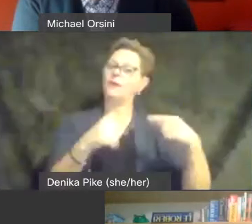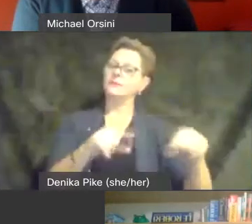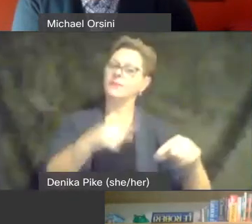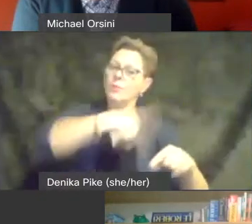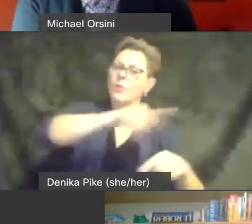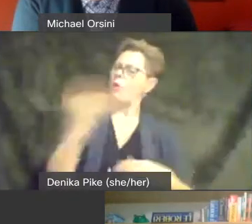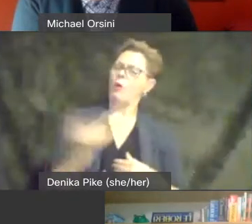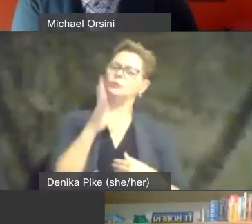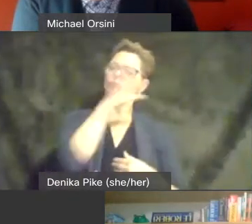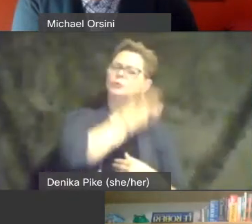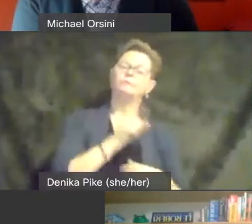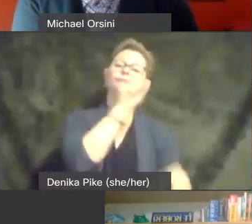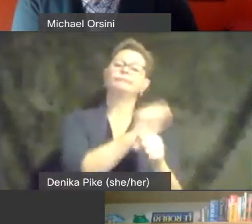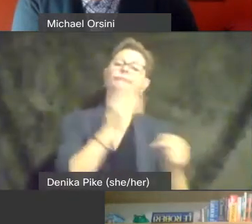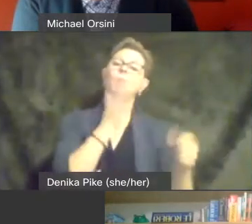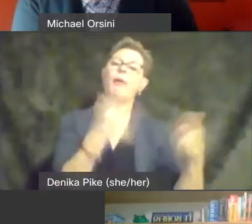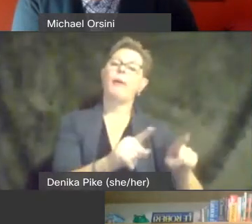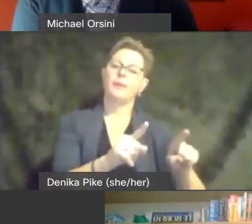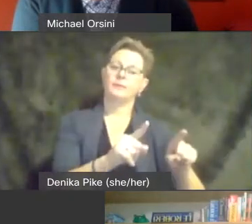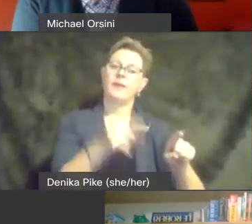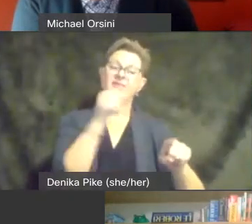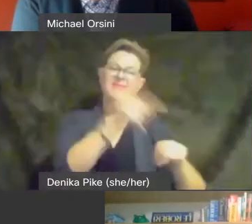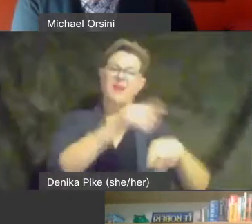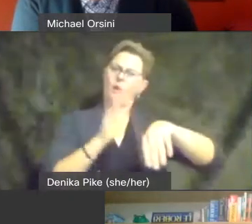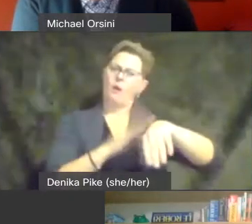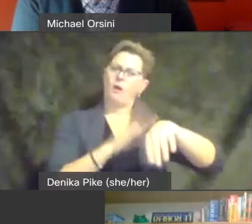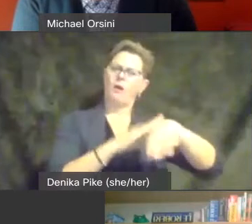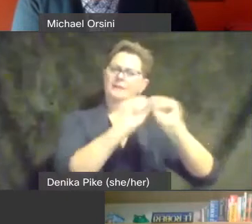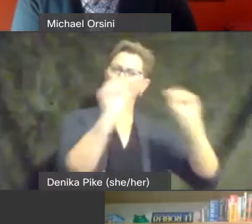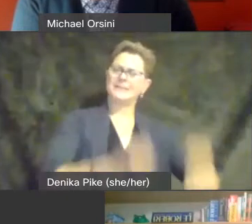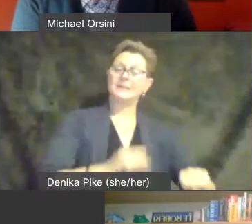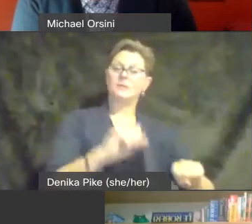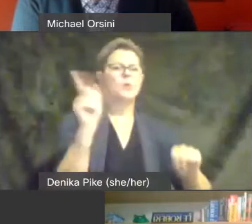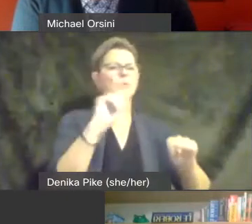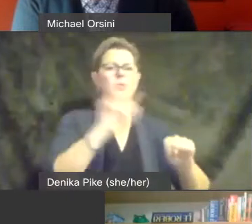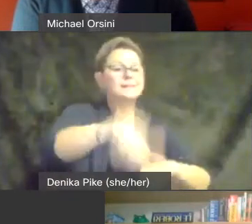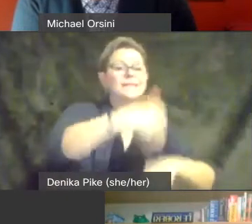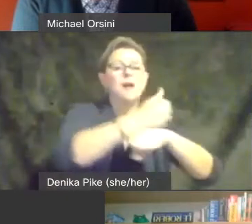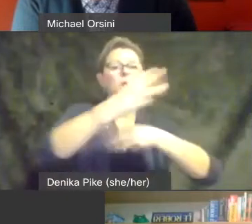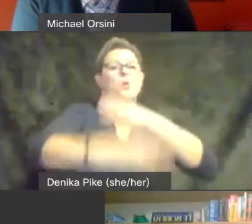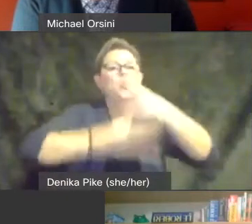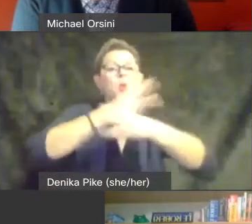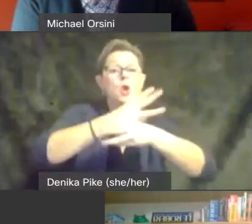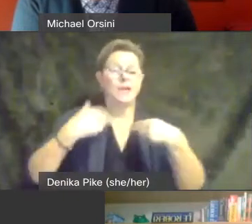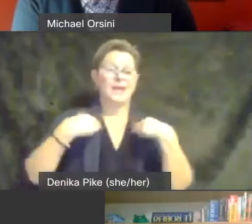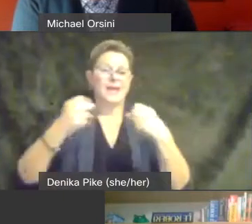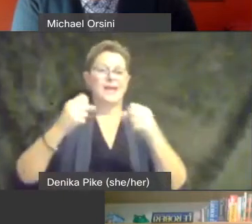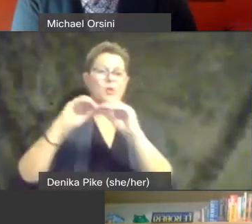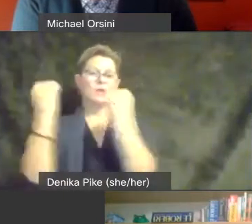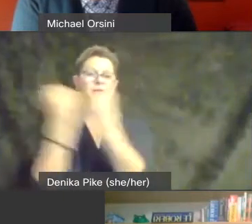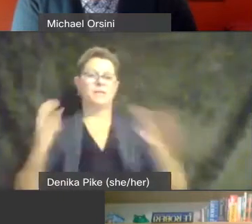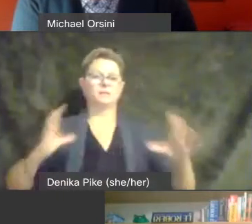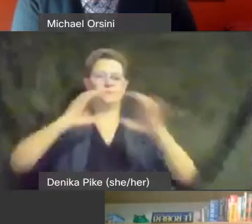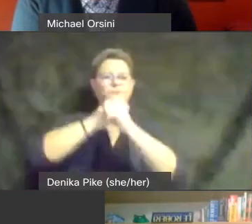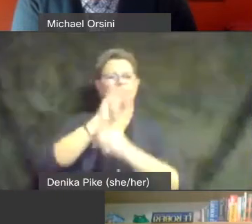These warning systems are embedded within the World Health Organization through the international health regulations that were revised in 2005.